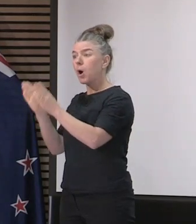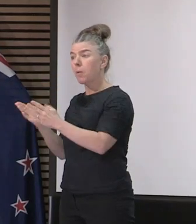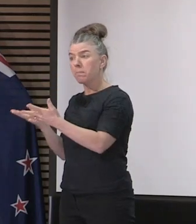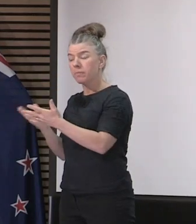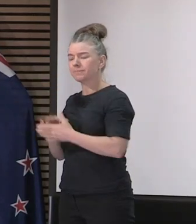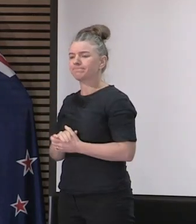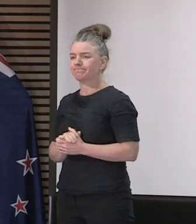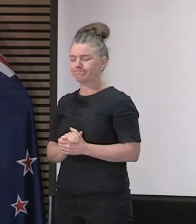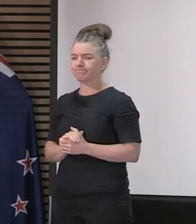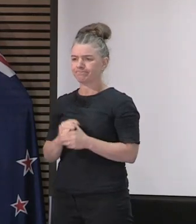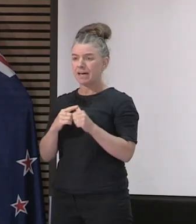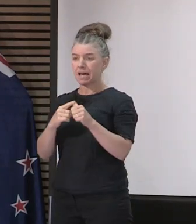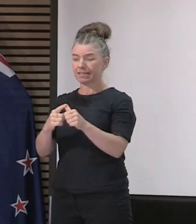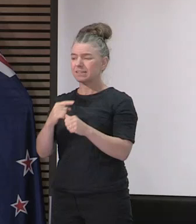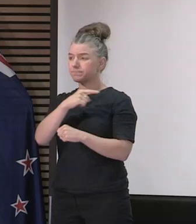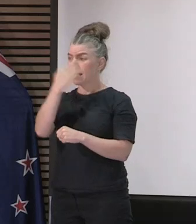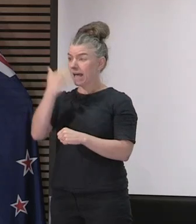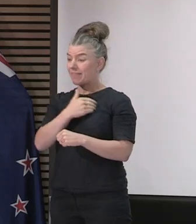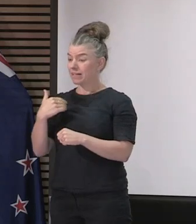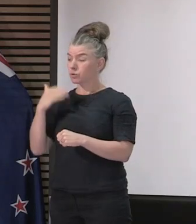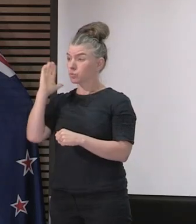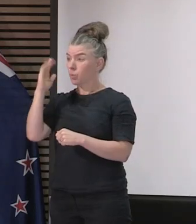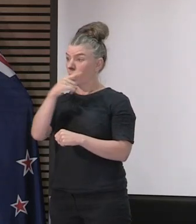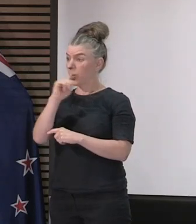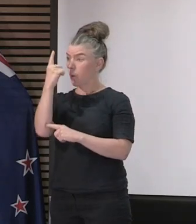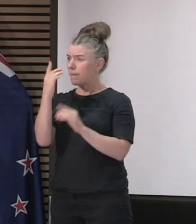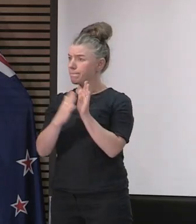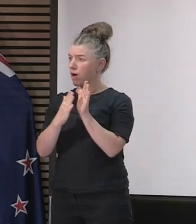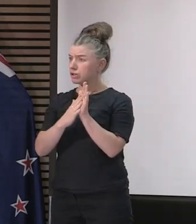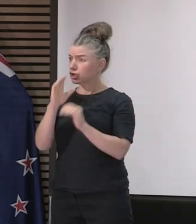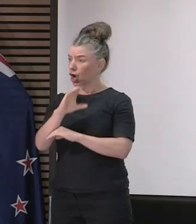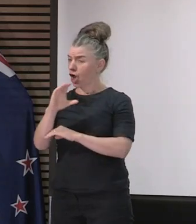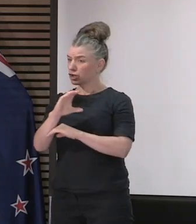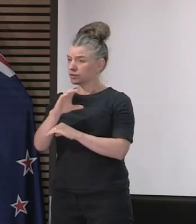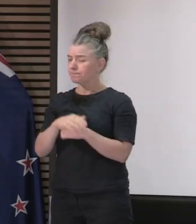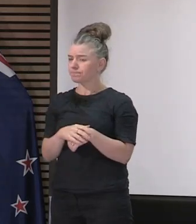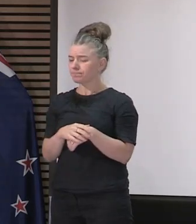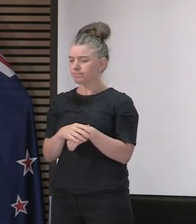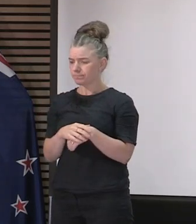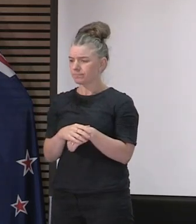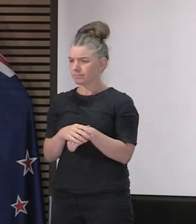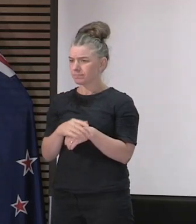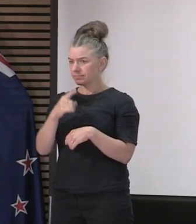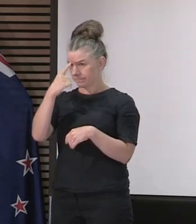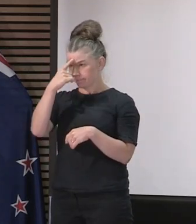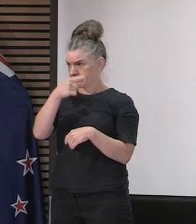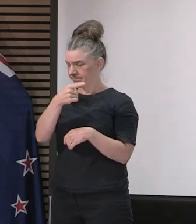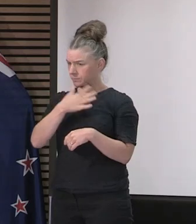like to see other clusters experienced the same level of testing? >> A specific